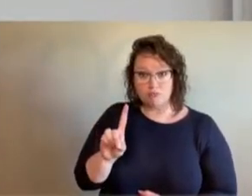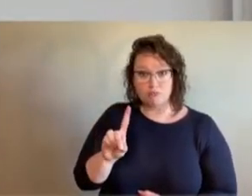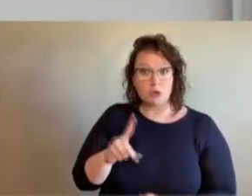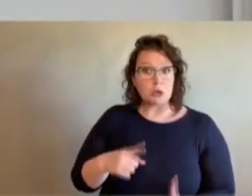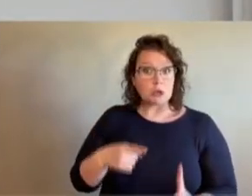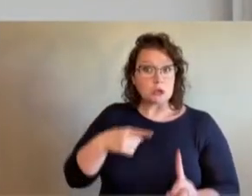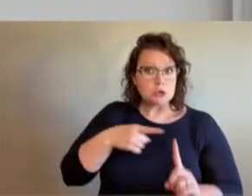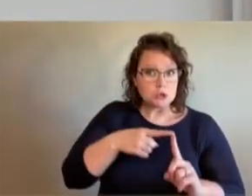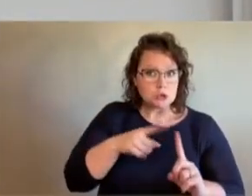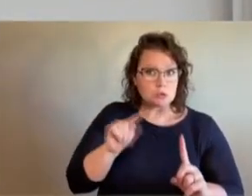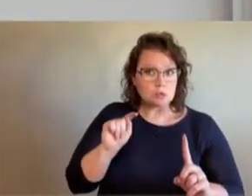"Look